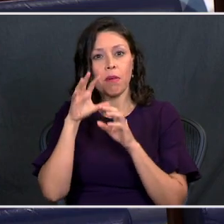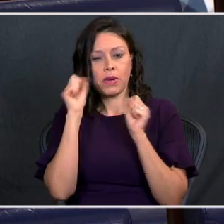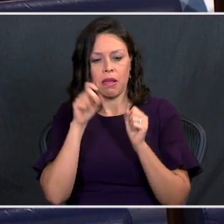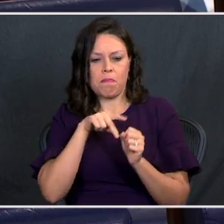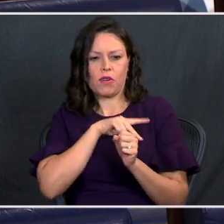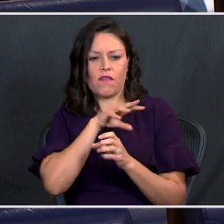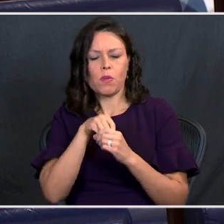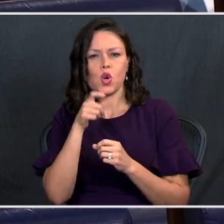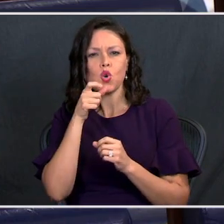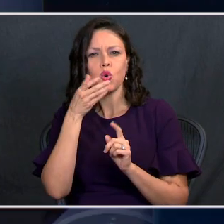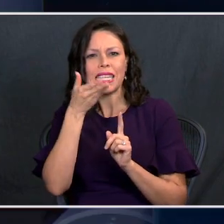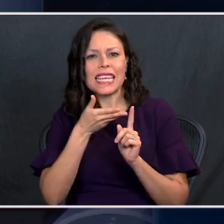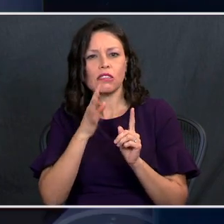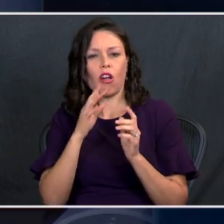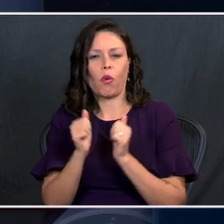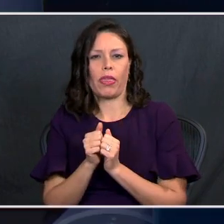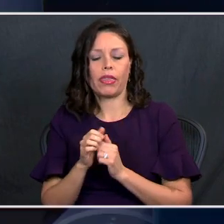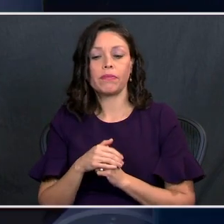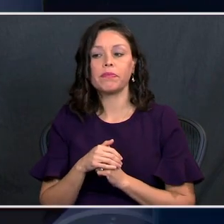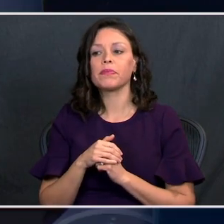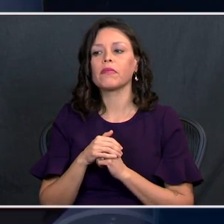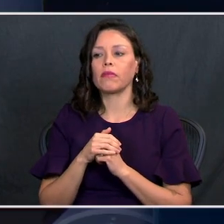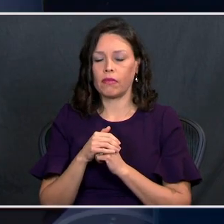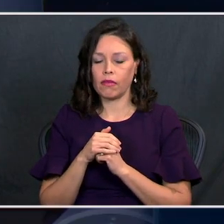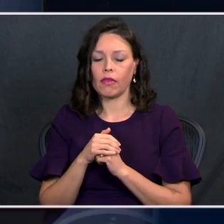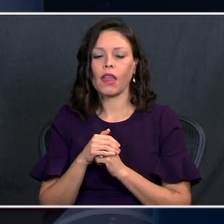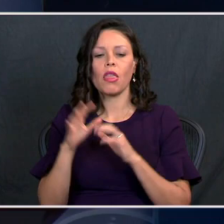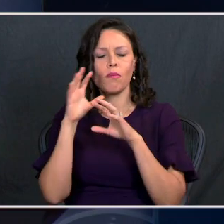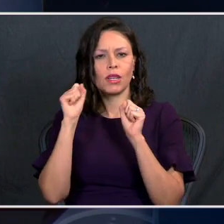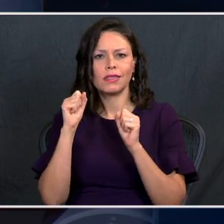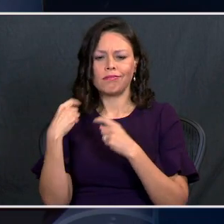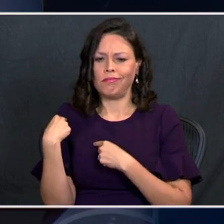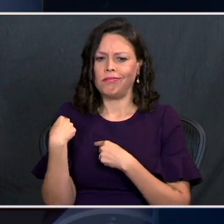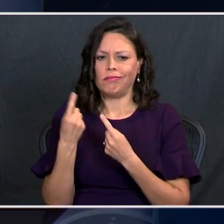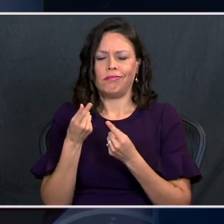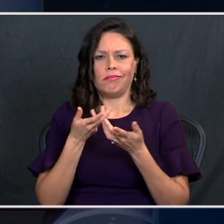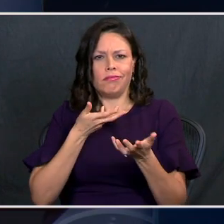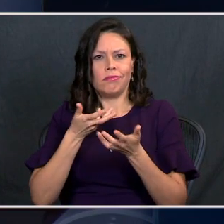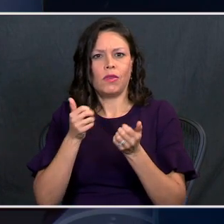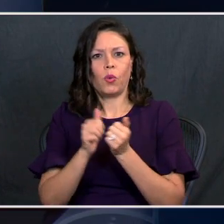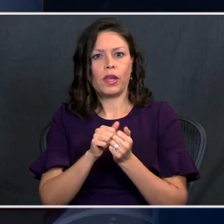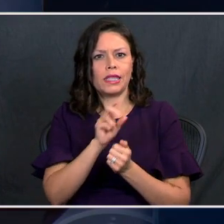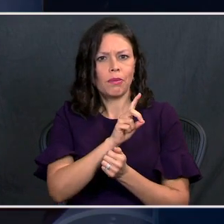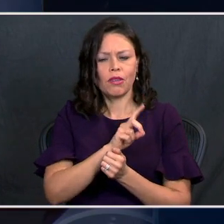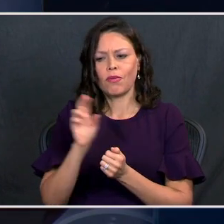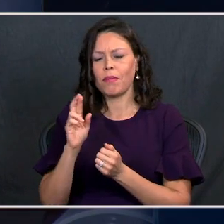Who has he spoken to? Ms. Psaki: The President has been personally engaging and engaging with Democrats and Republicans.